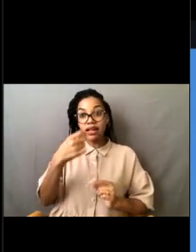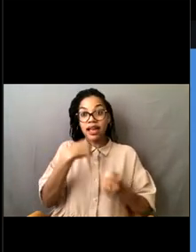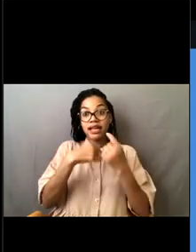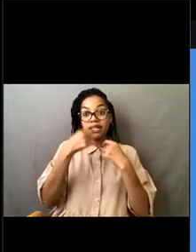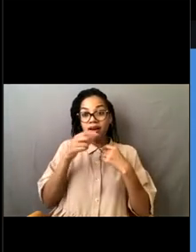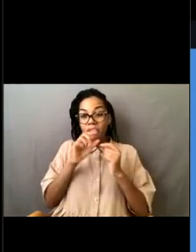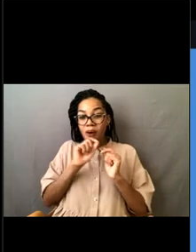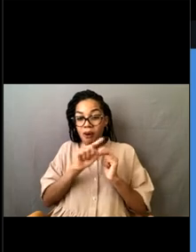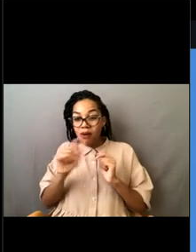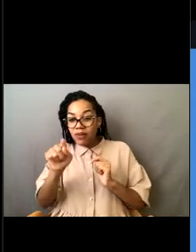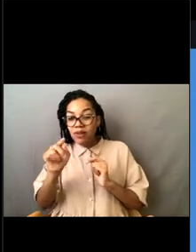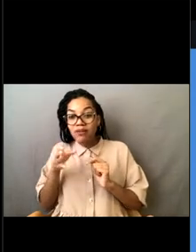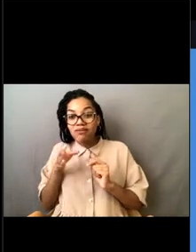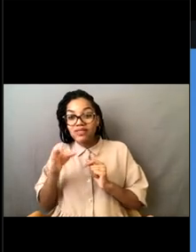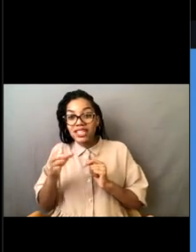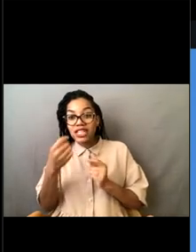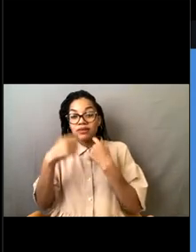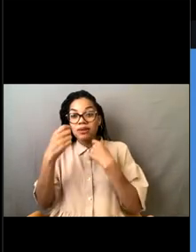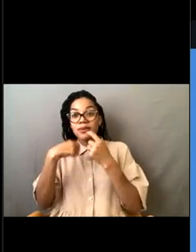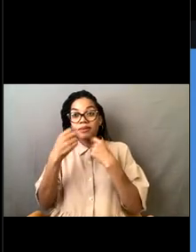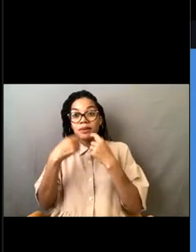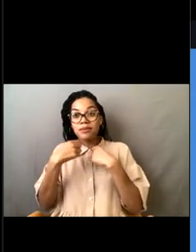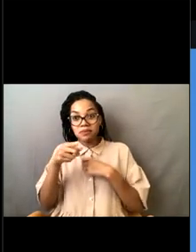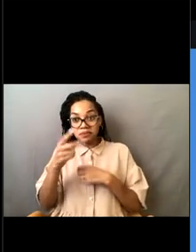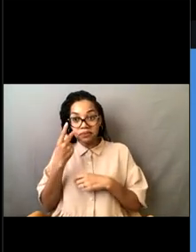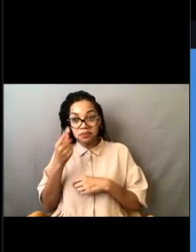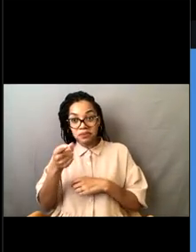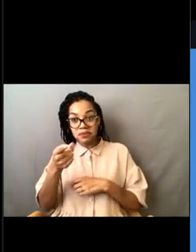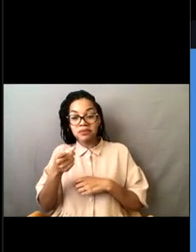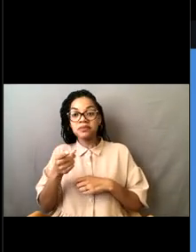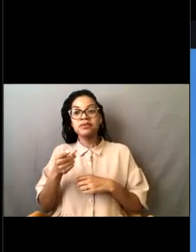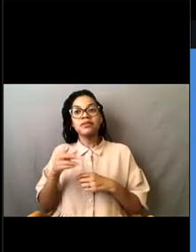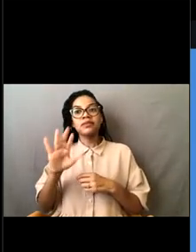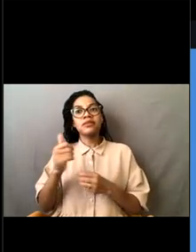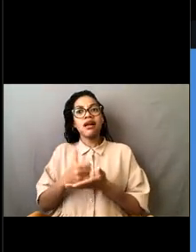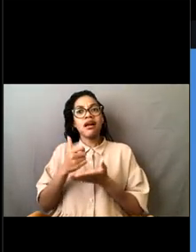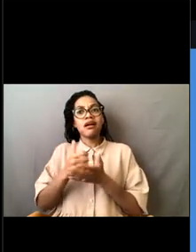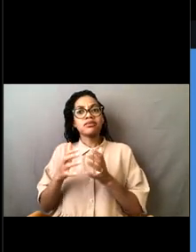because it helps the prey population from exploding. If there's too many of these,